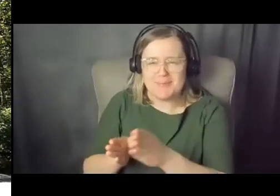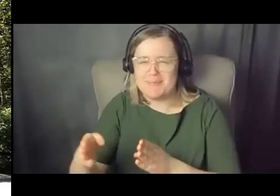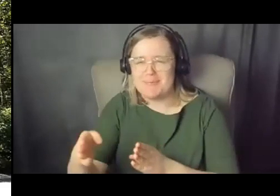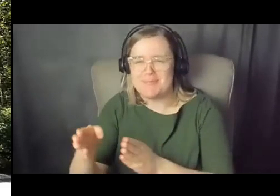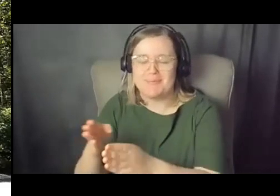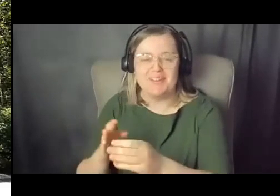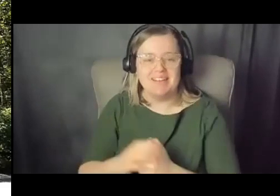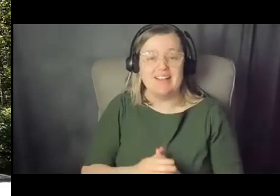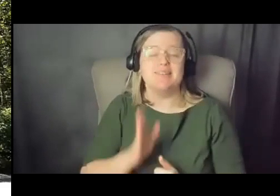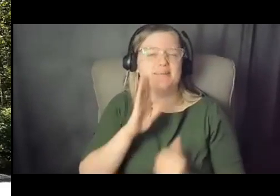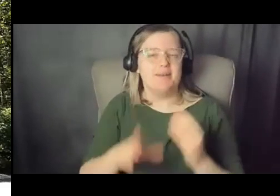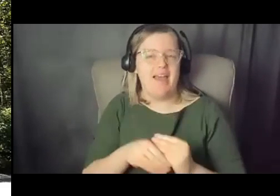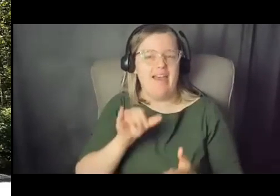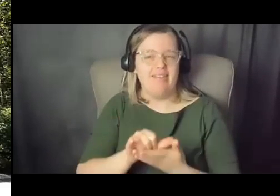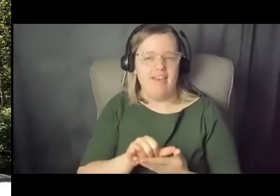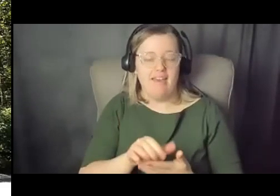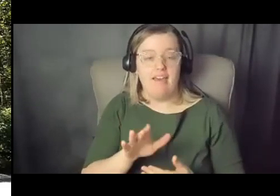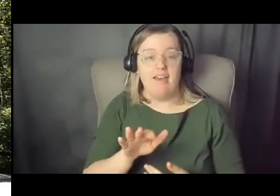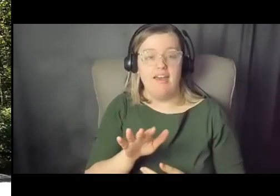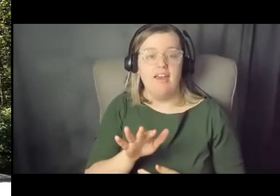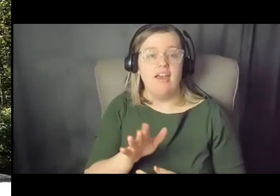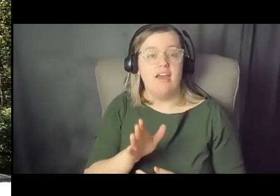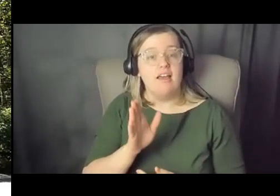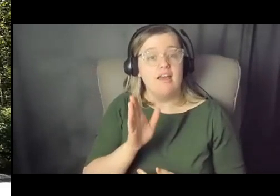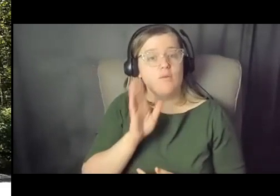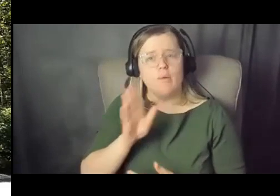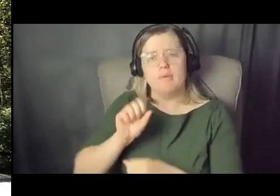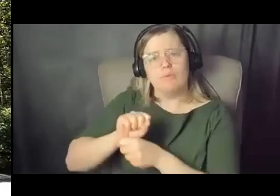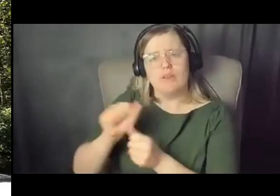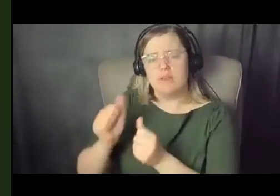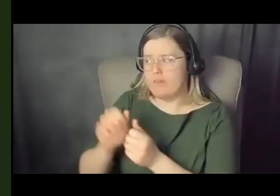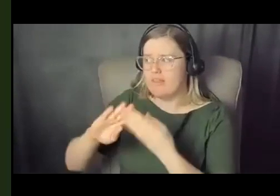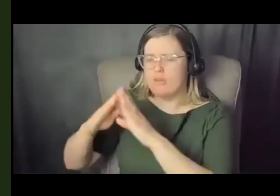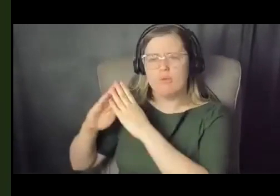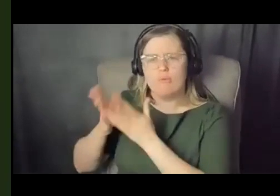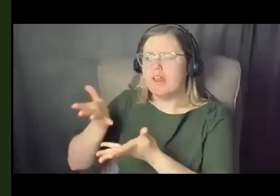these features and coming out and working with the community on what this looks like.